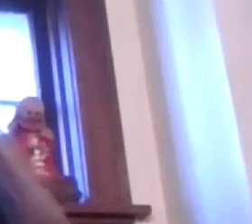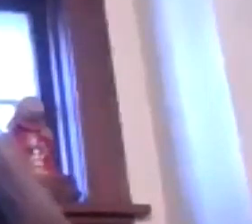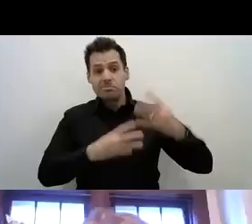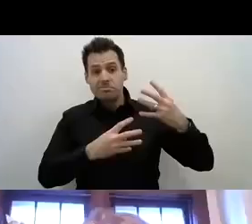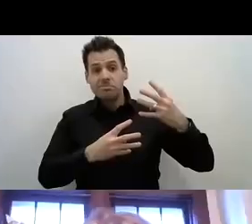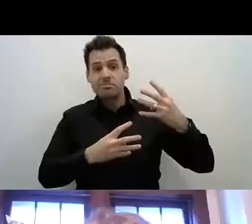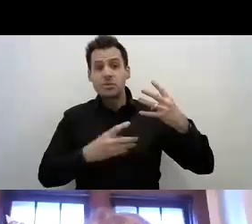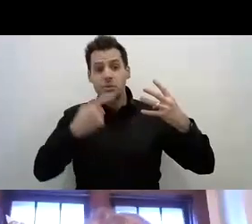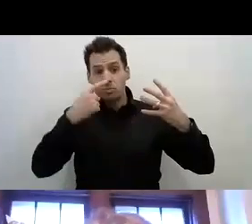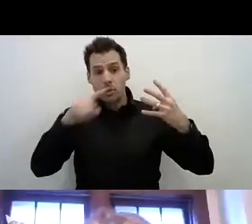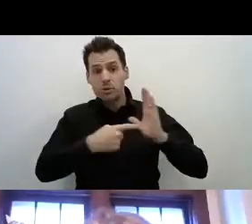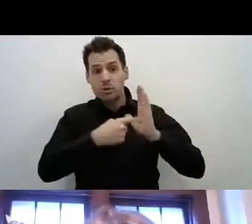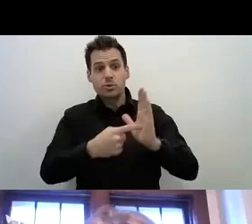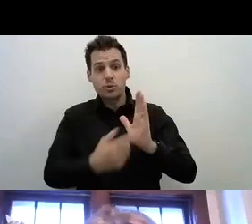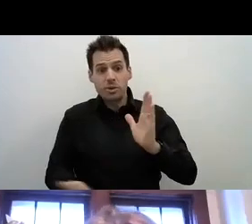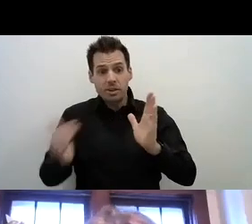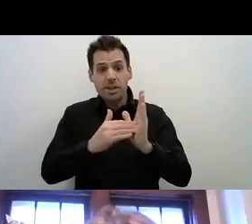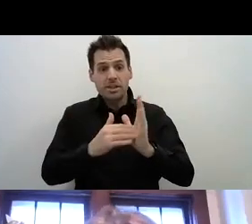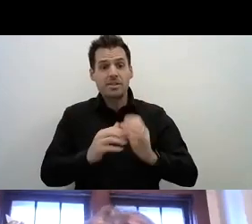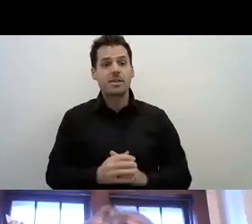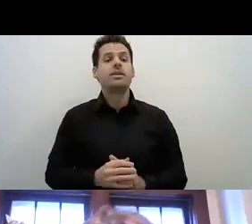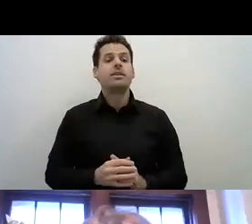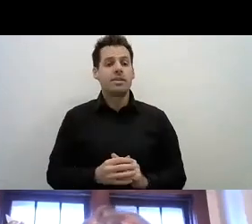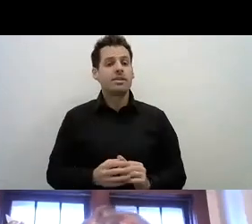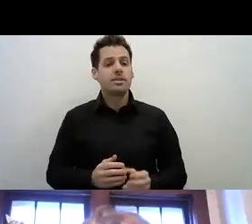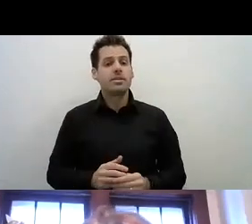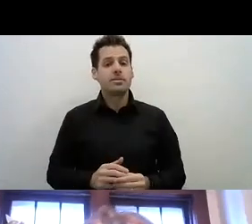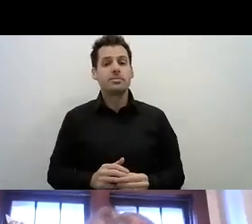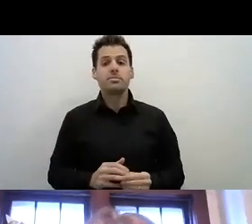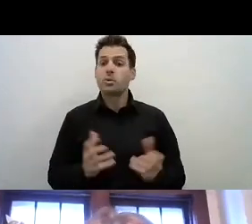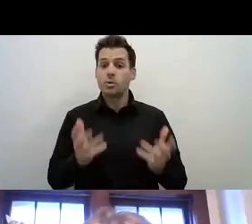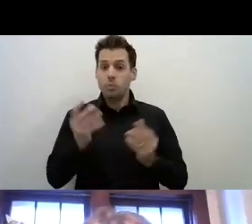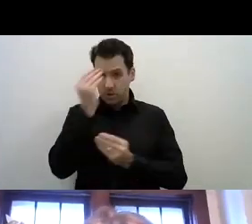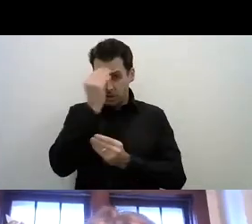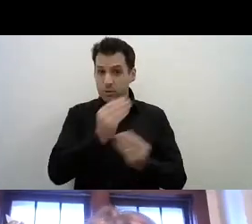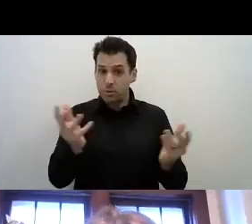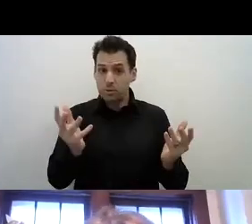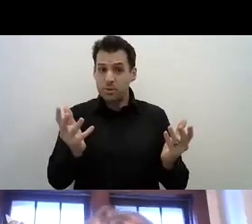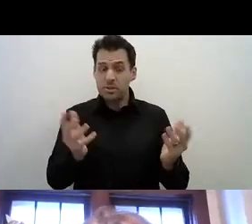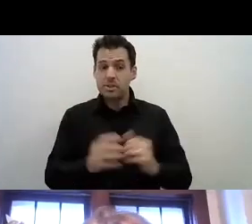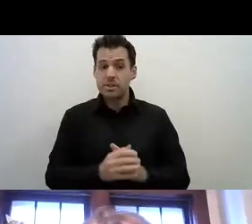could pull them back up again because i i do want to tell you that well for one um here's a slide